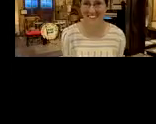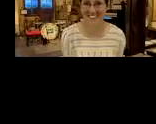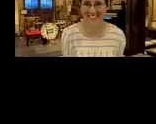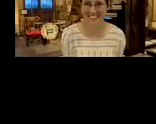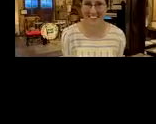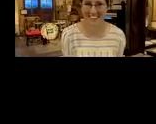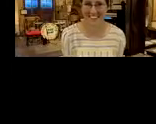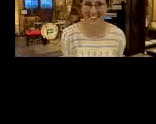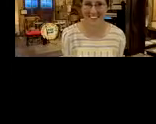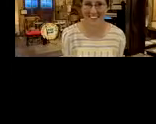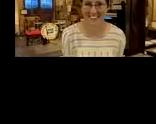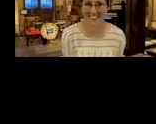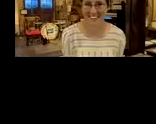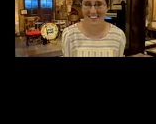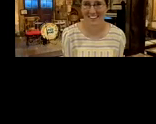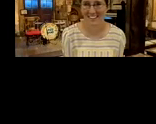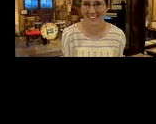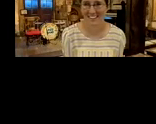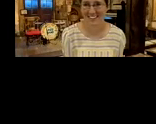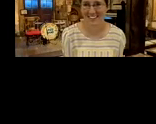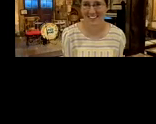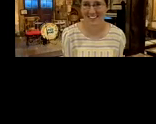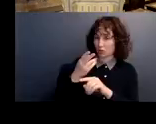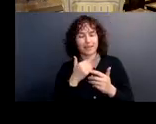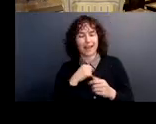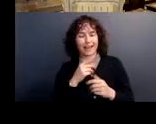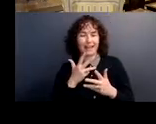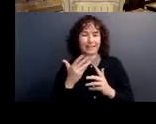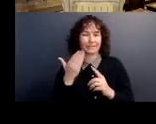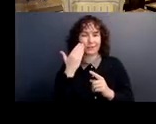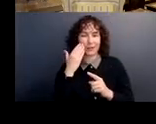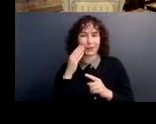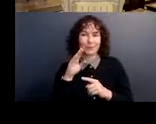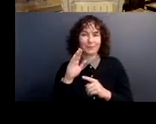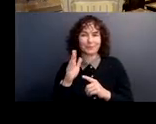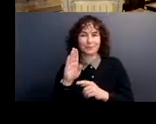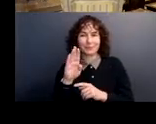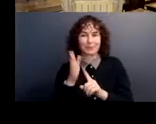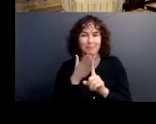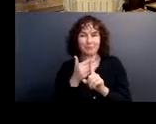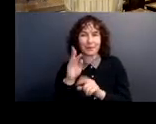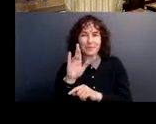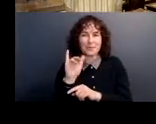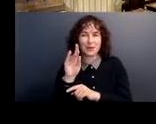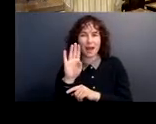They've bought into it And I sort of bribed them in the beginning. It came with rewards